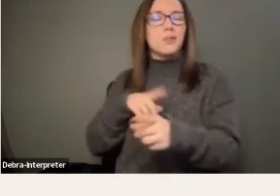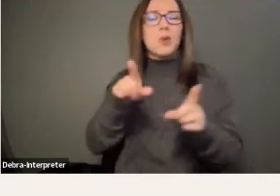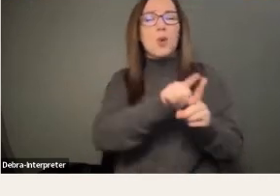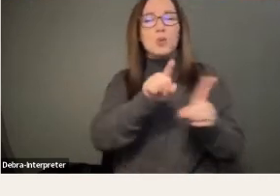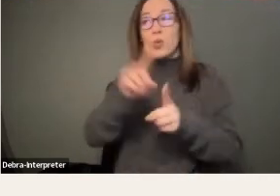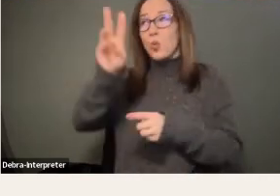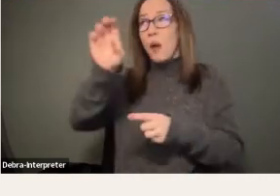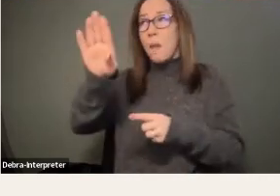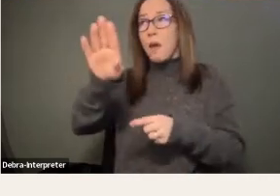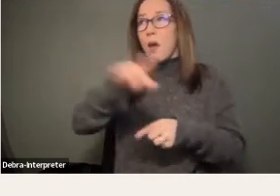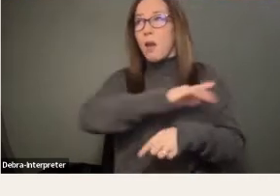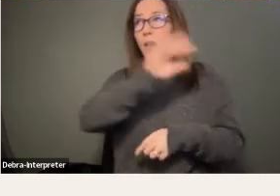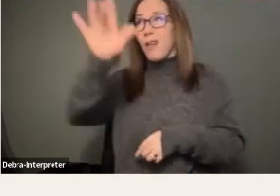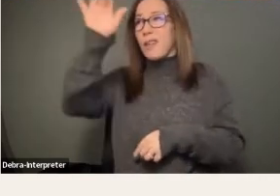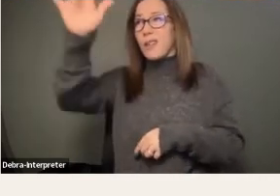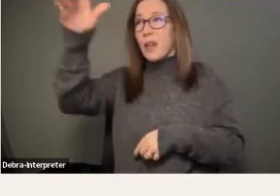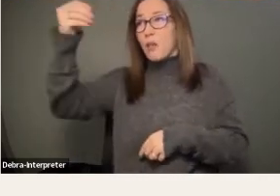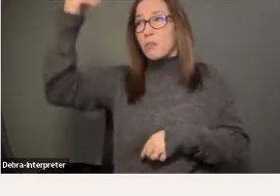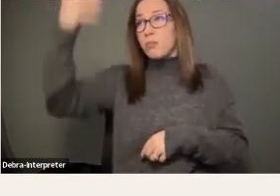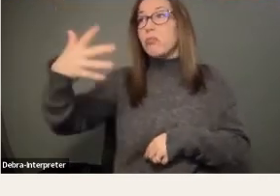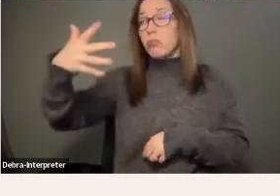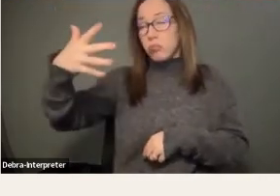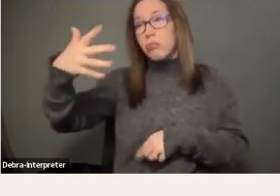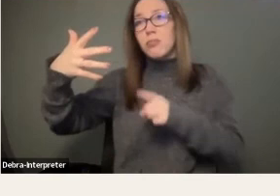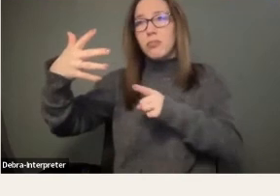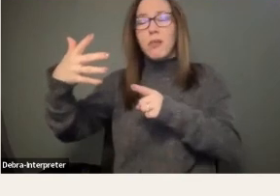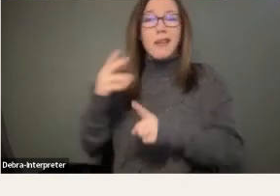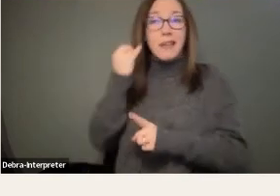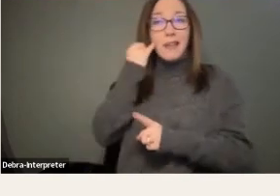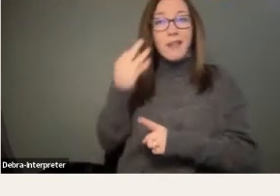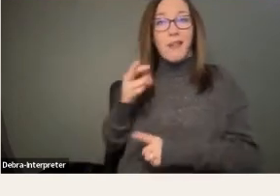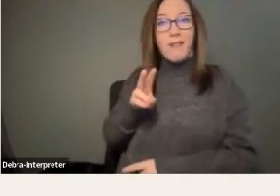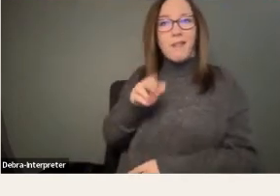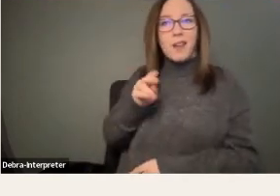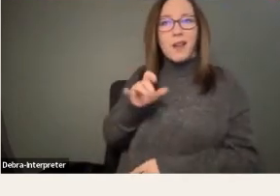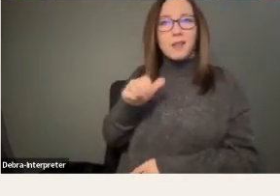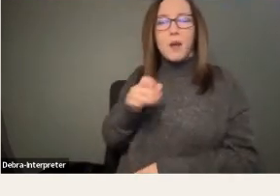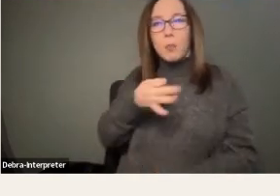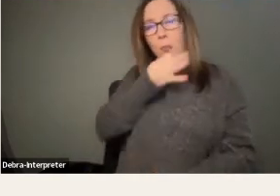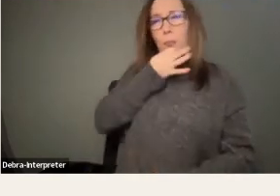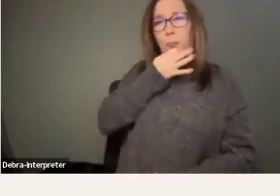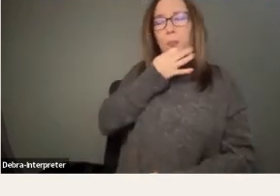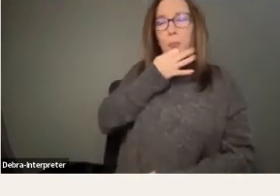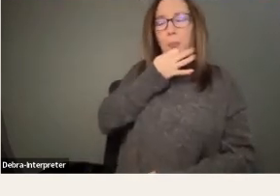to you by phone Vanessa has provided her contact information and we do on the web form have a drop